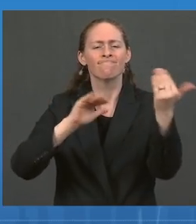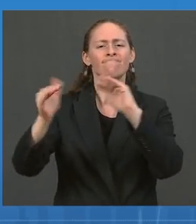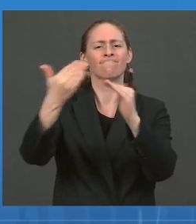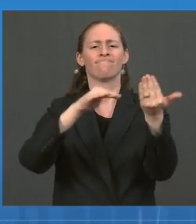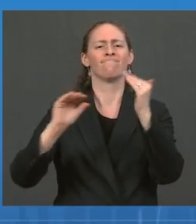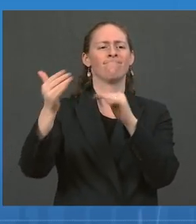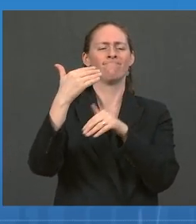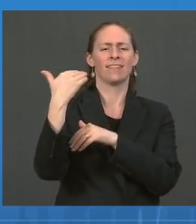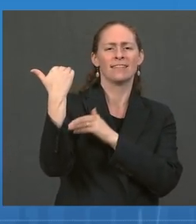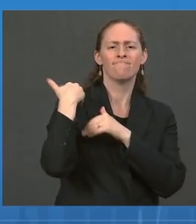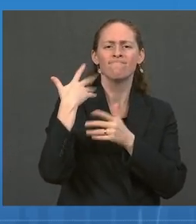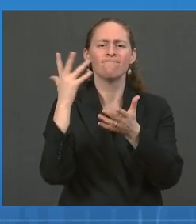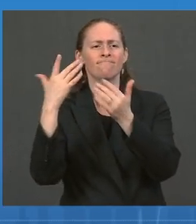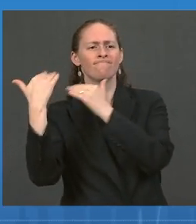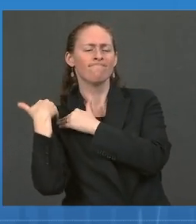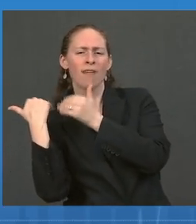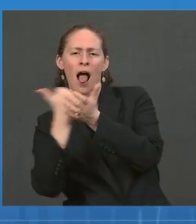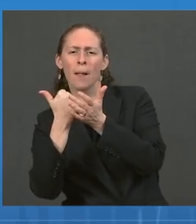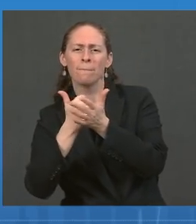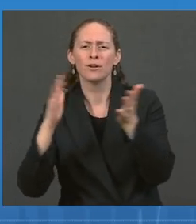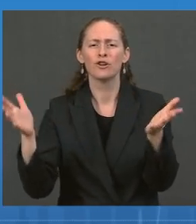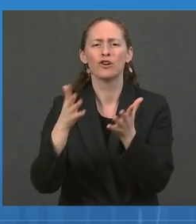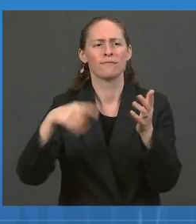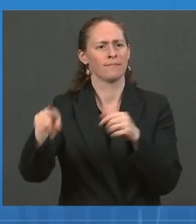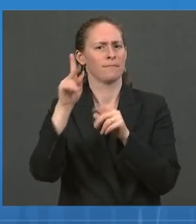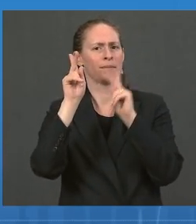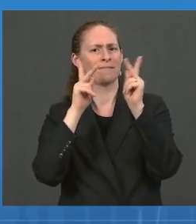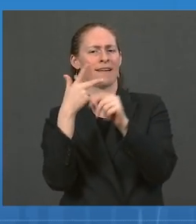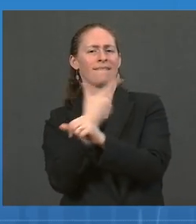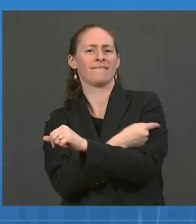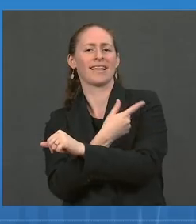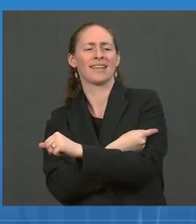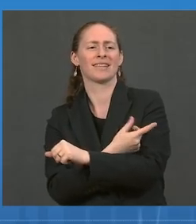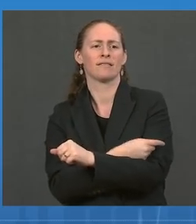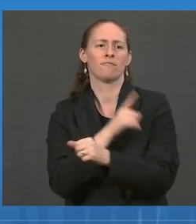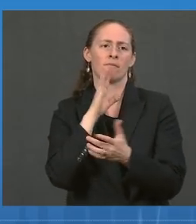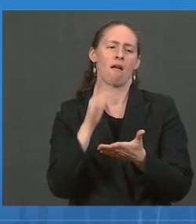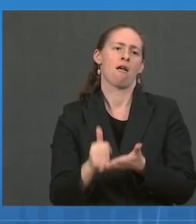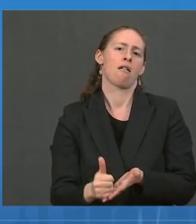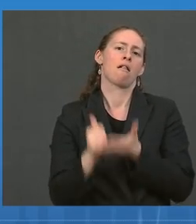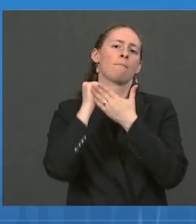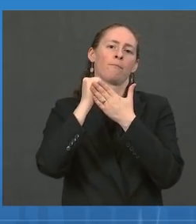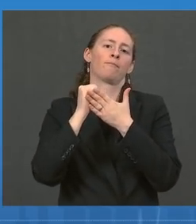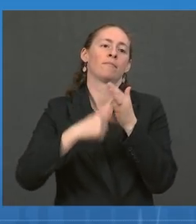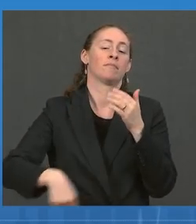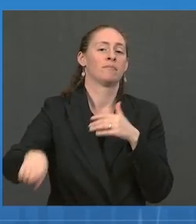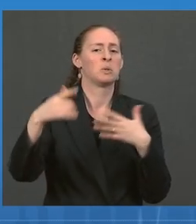that exceeds their group's share of the overall population. So, progress.